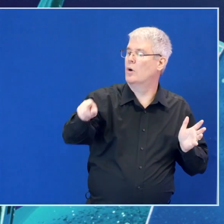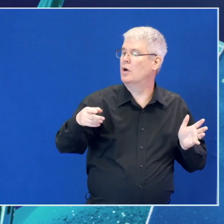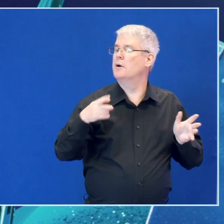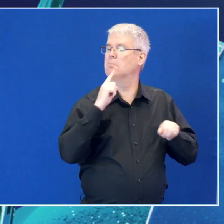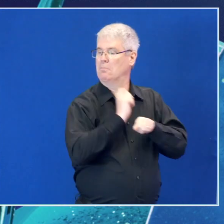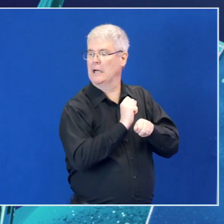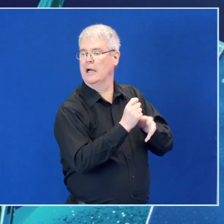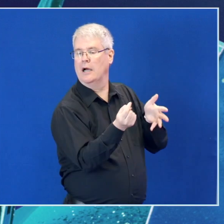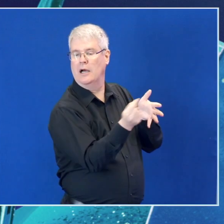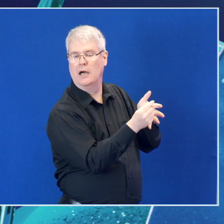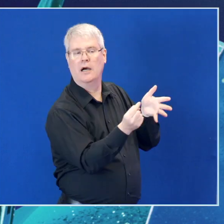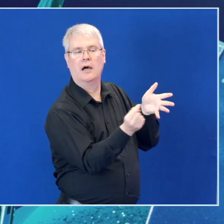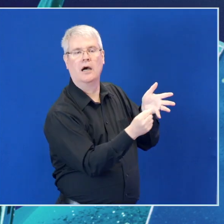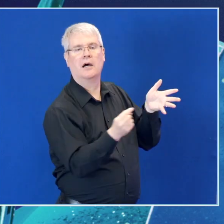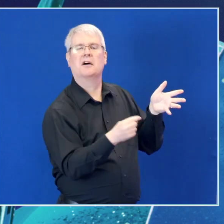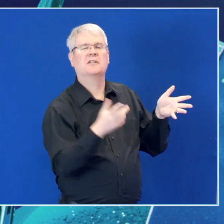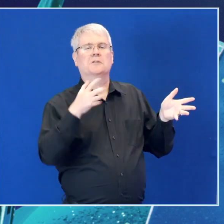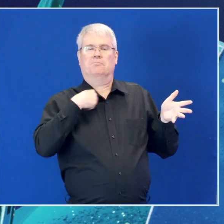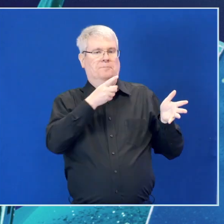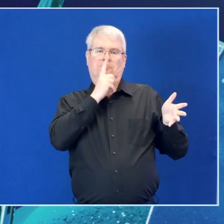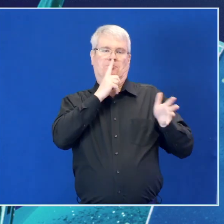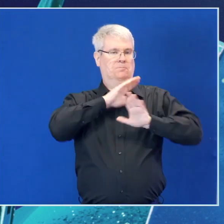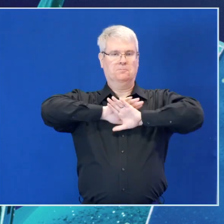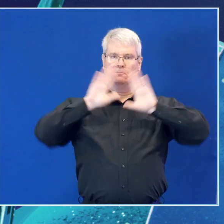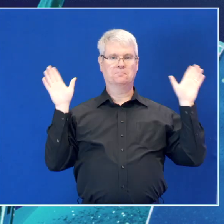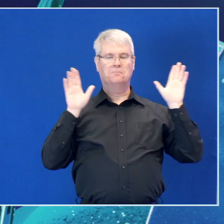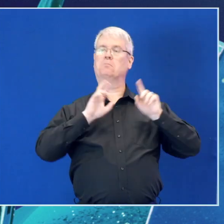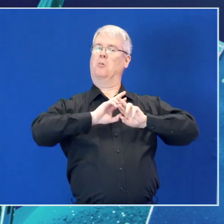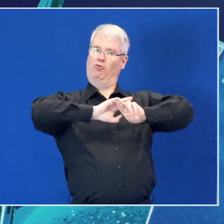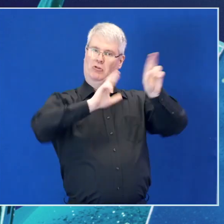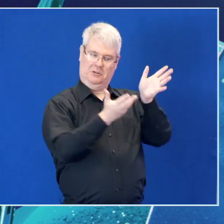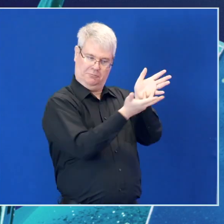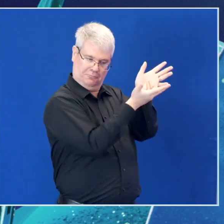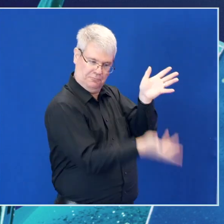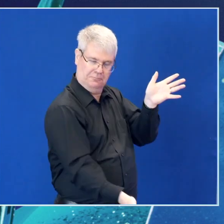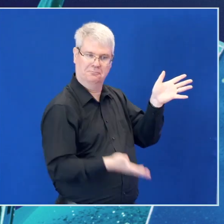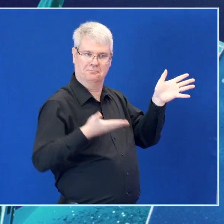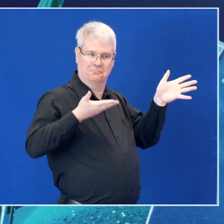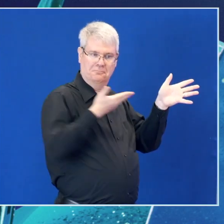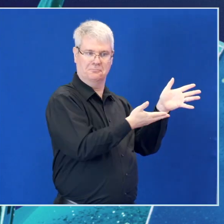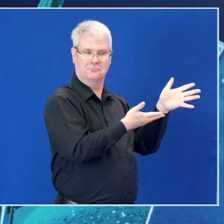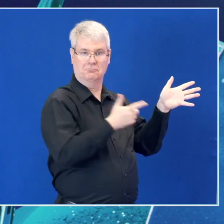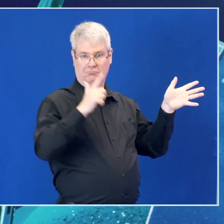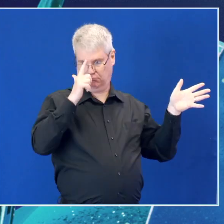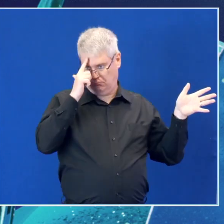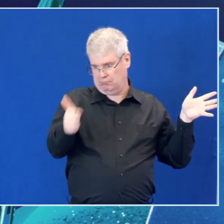And it just provides these options. And it just makes it easy